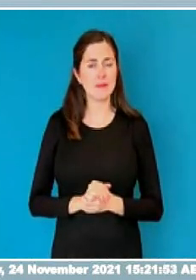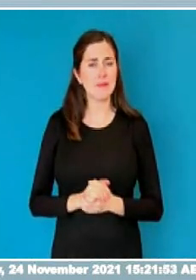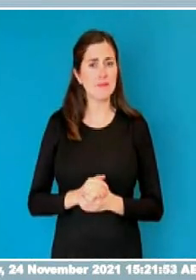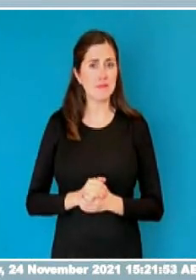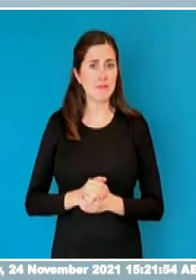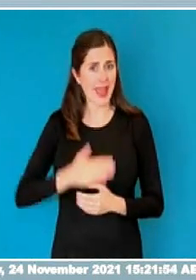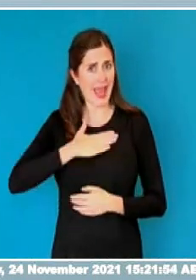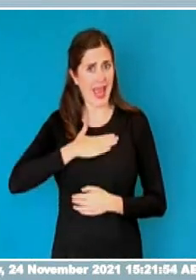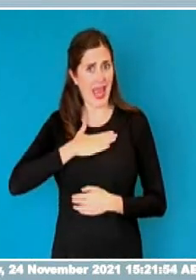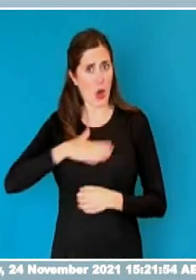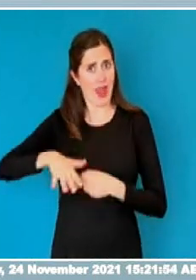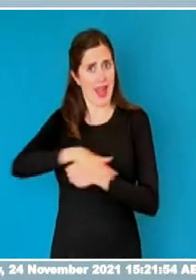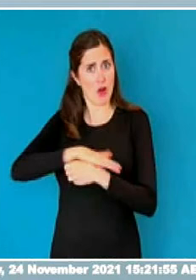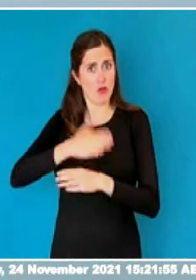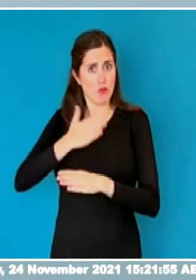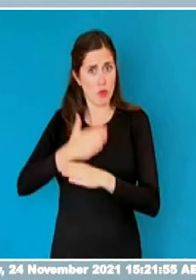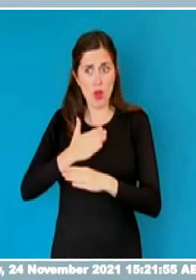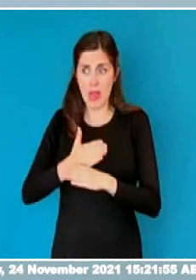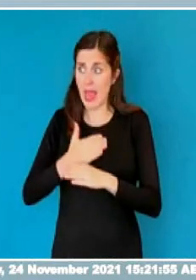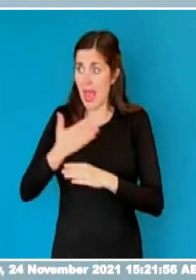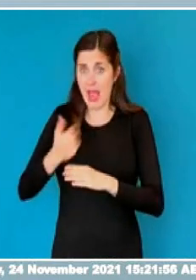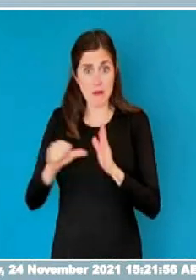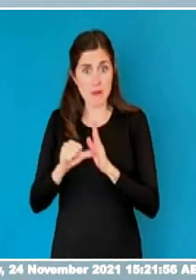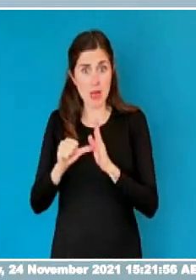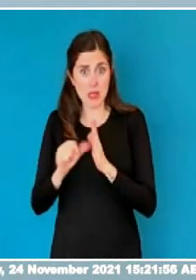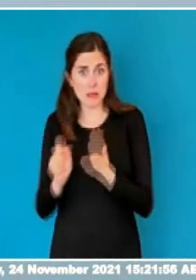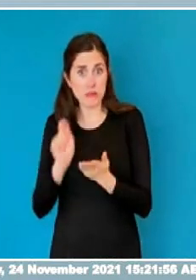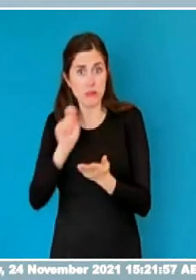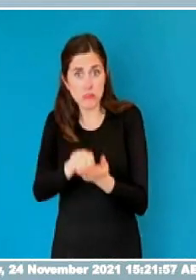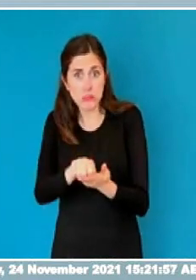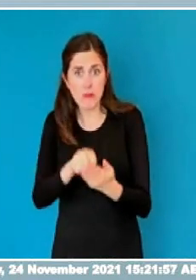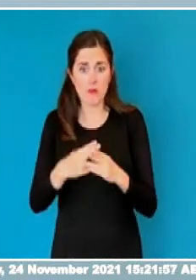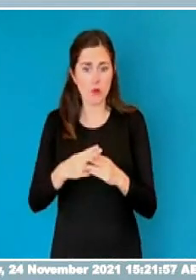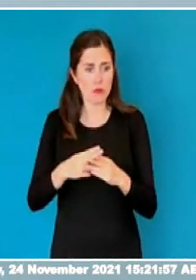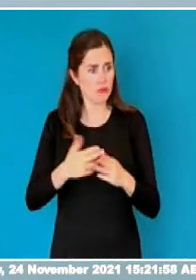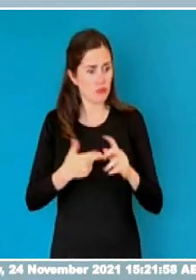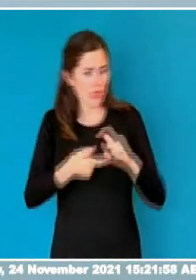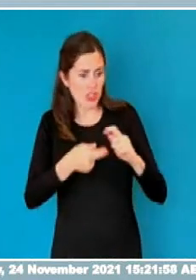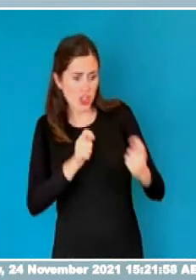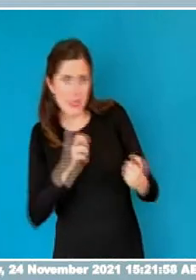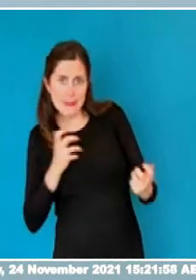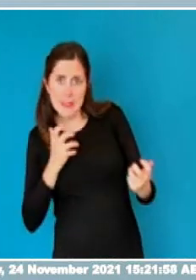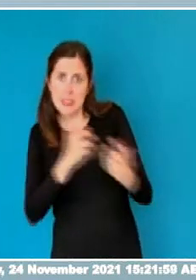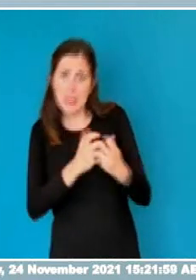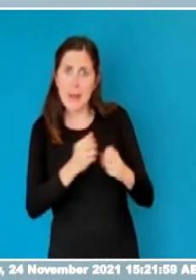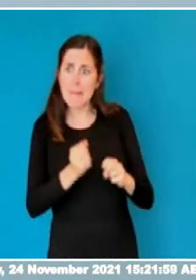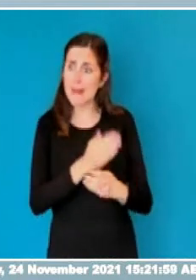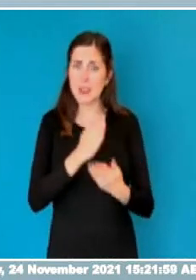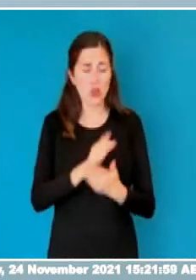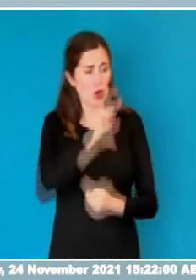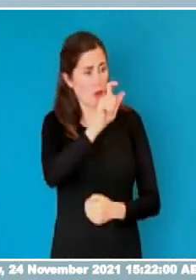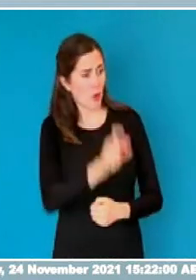into reasonable adjustments and settling a person with a disability into the organisation. COMMISSIONER GALBALLY: Thank you.